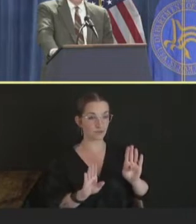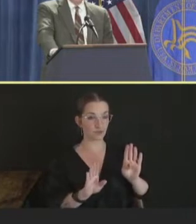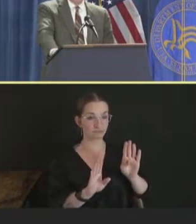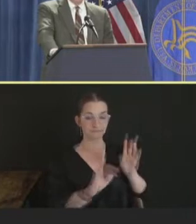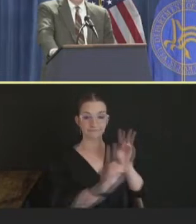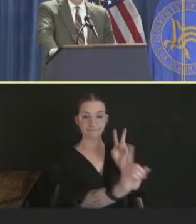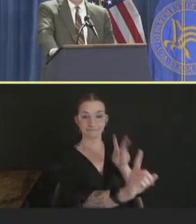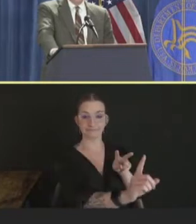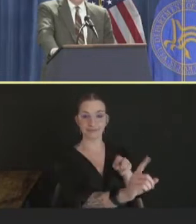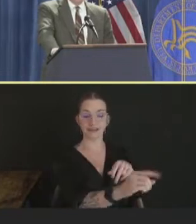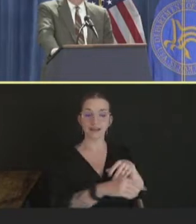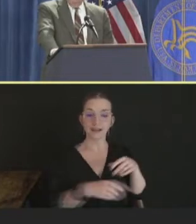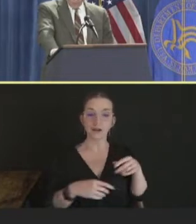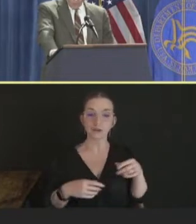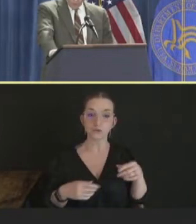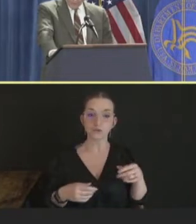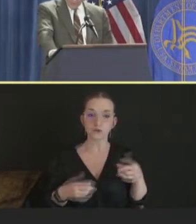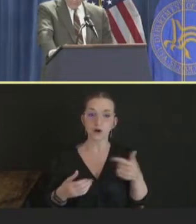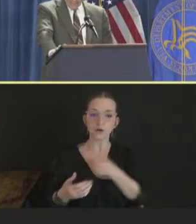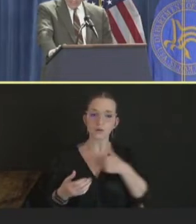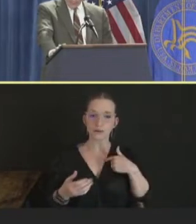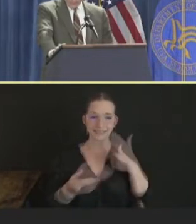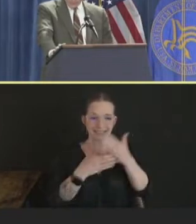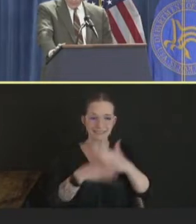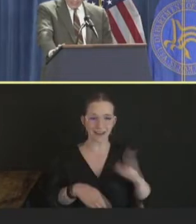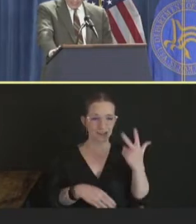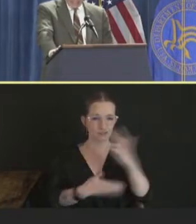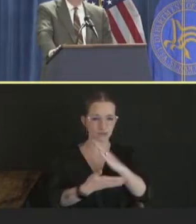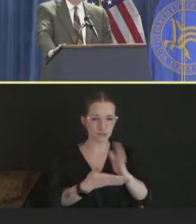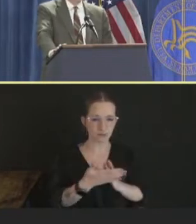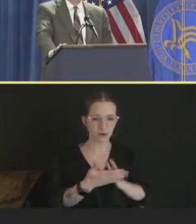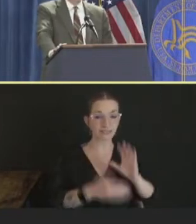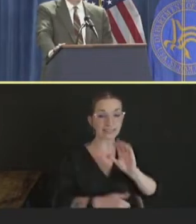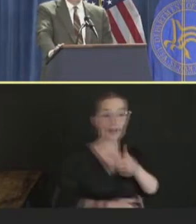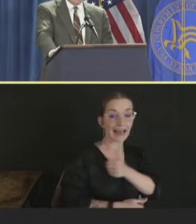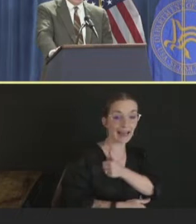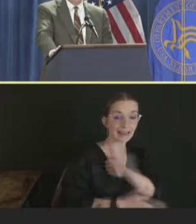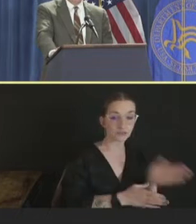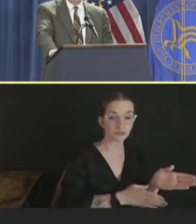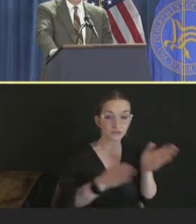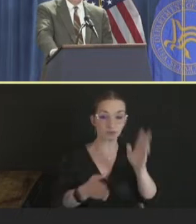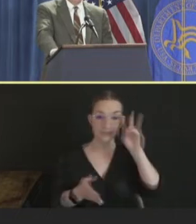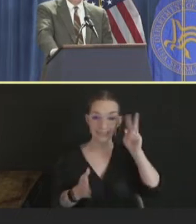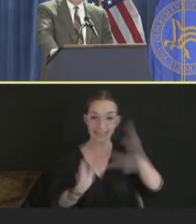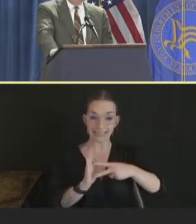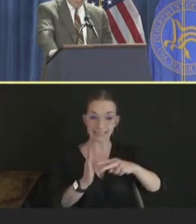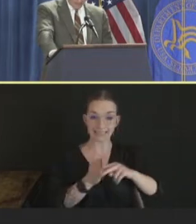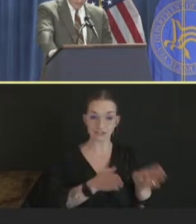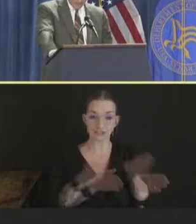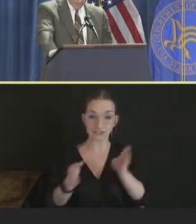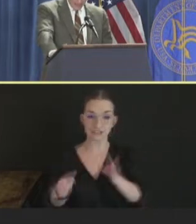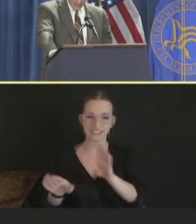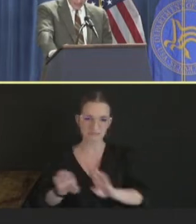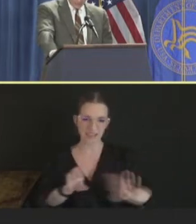We cut this up in three ways as attitudes, intentions and behavior.